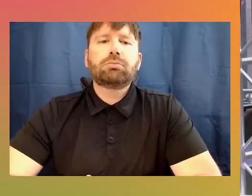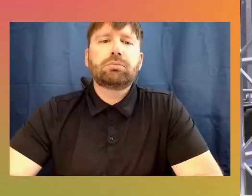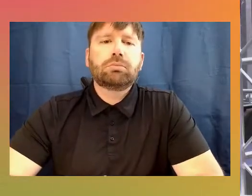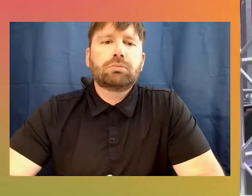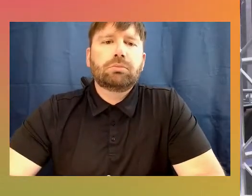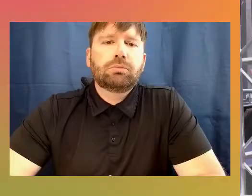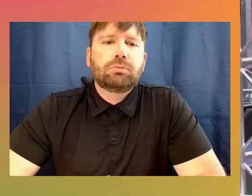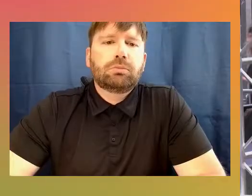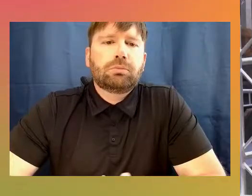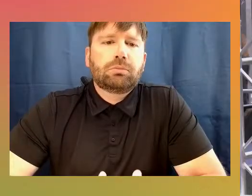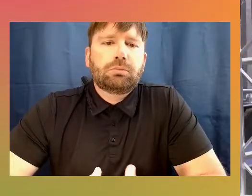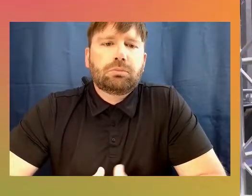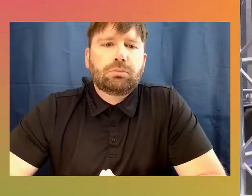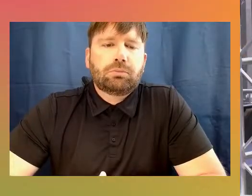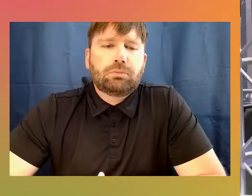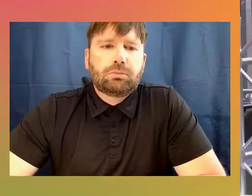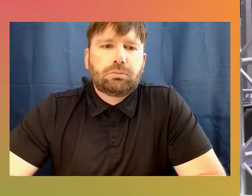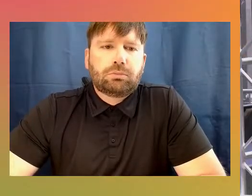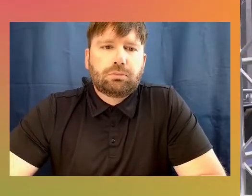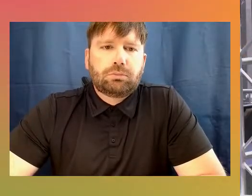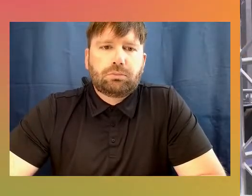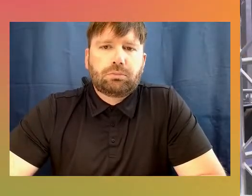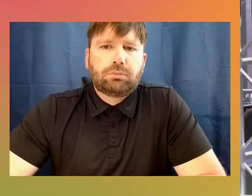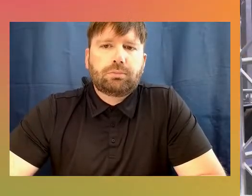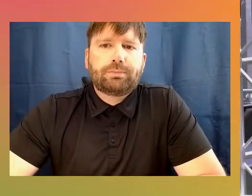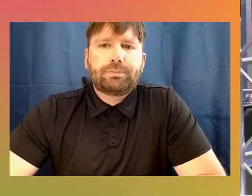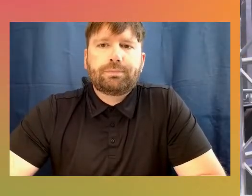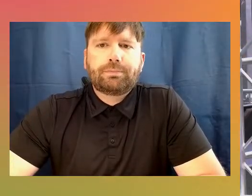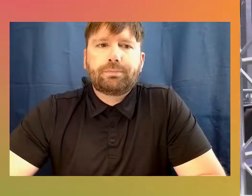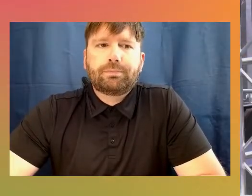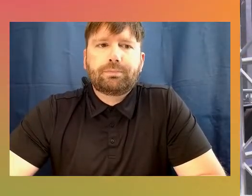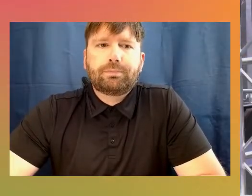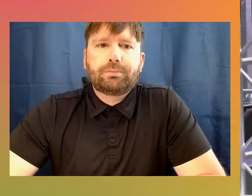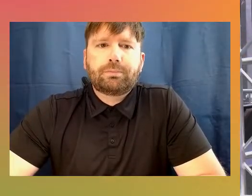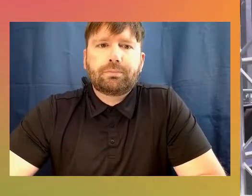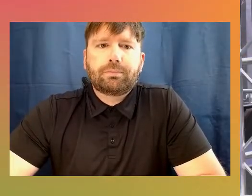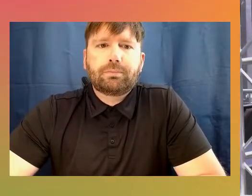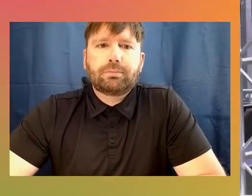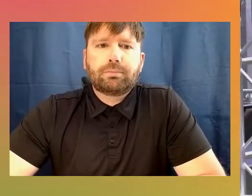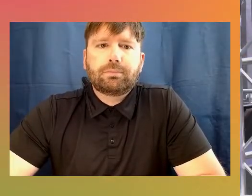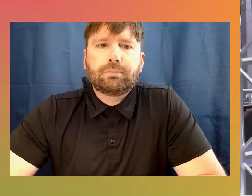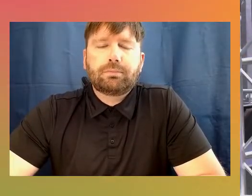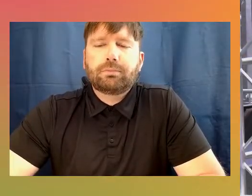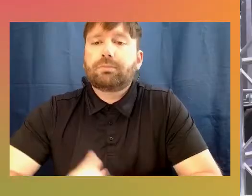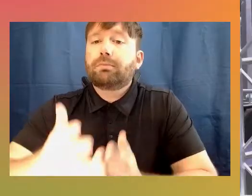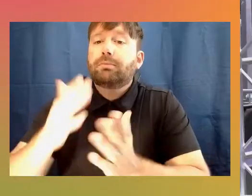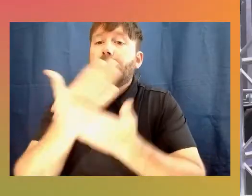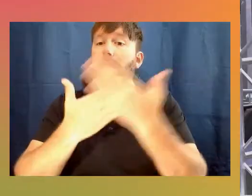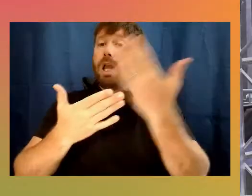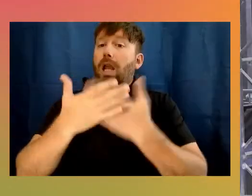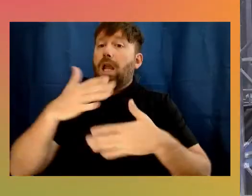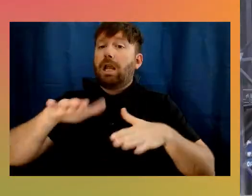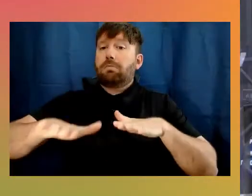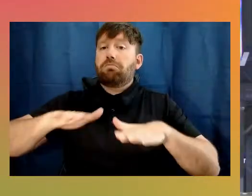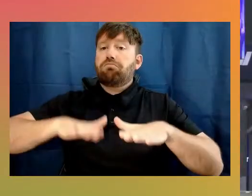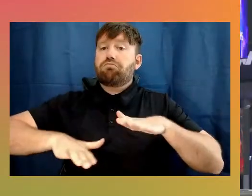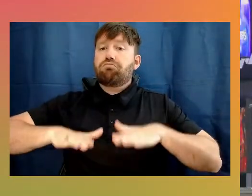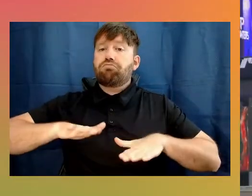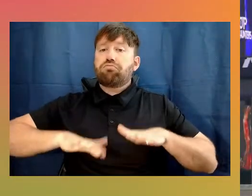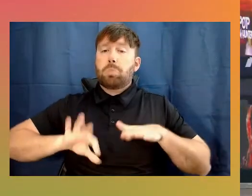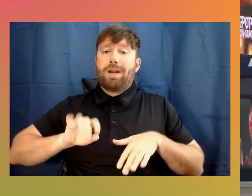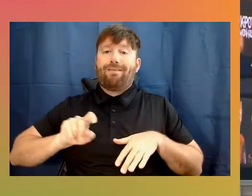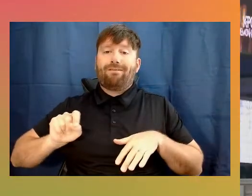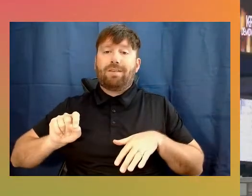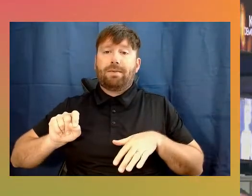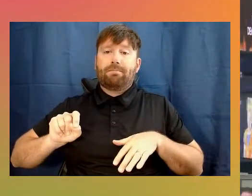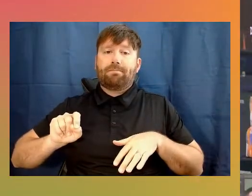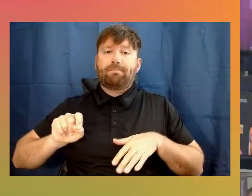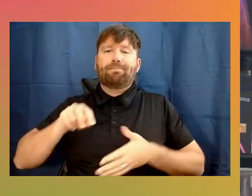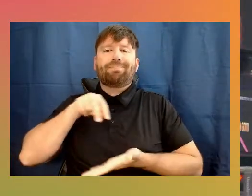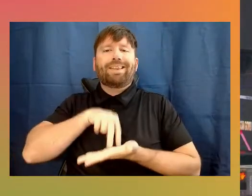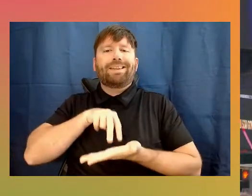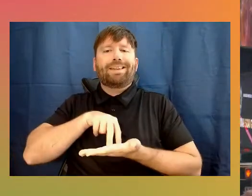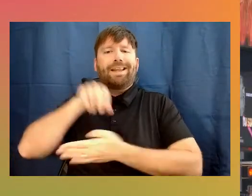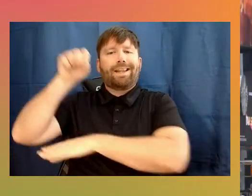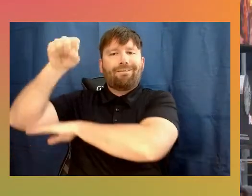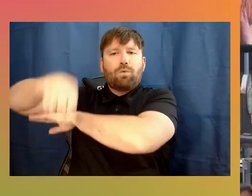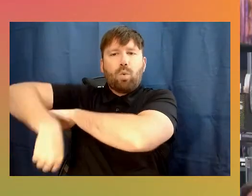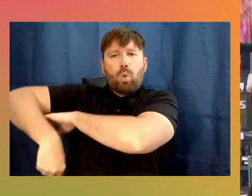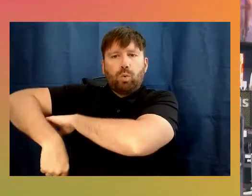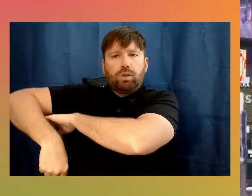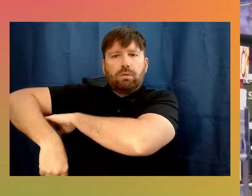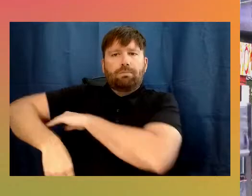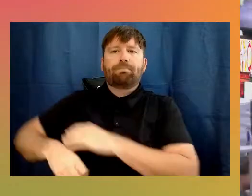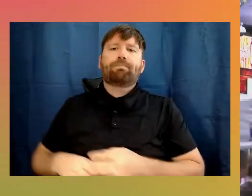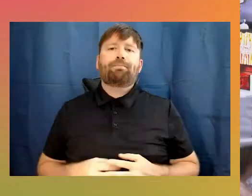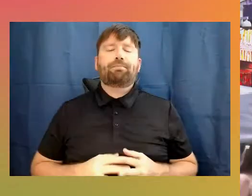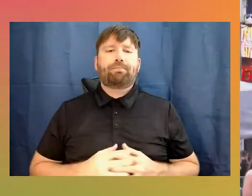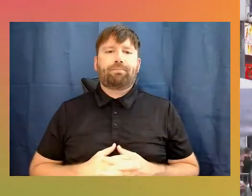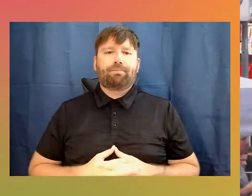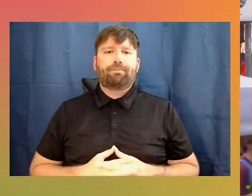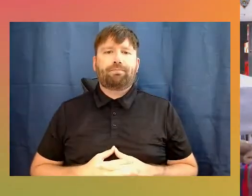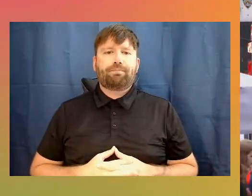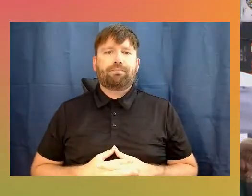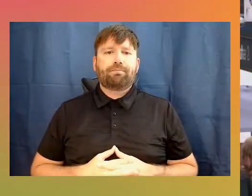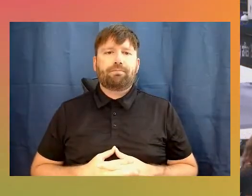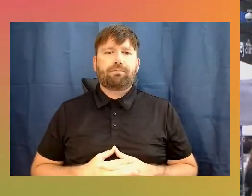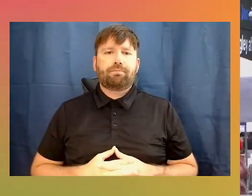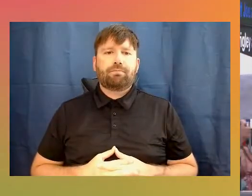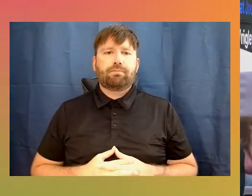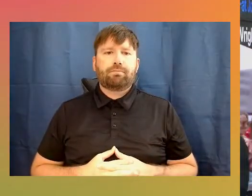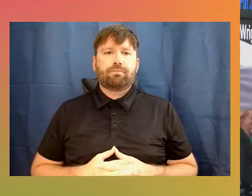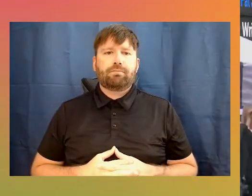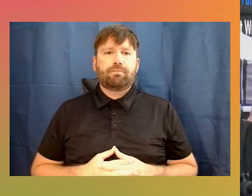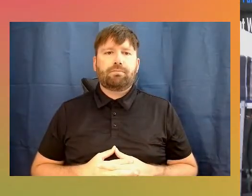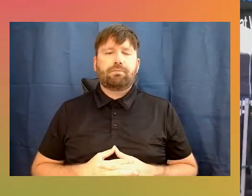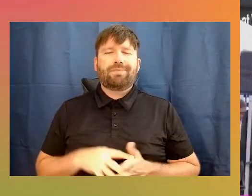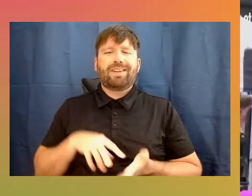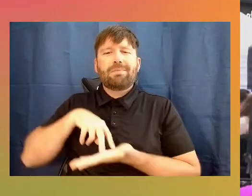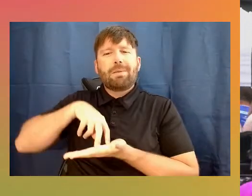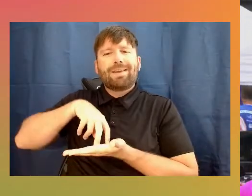YOU CAN GO STRAIGHT TO DOWN DOG.